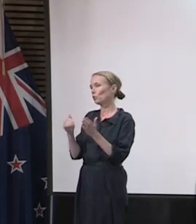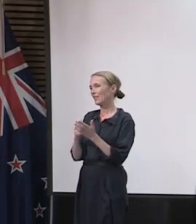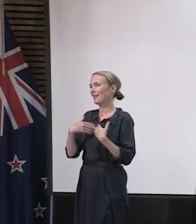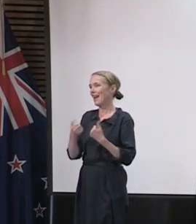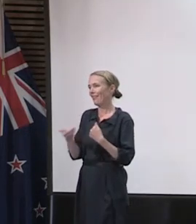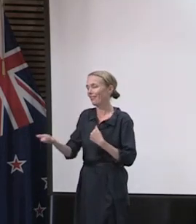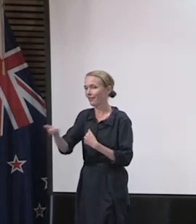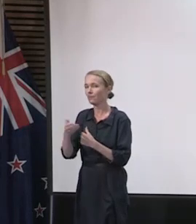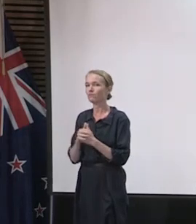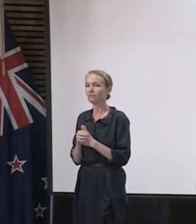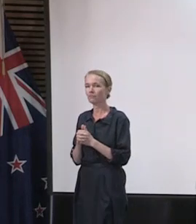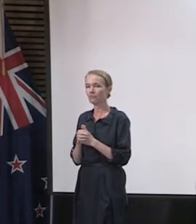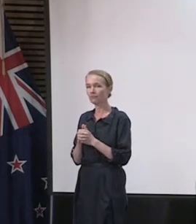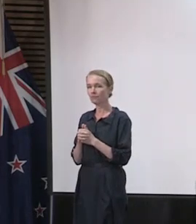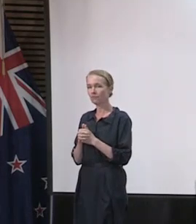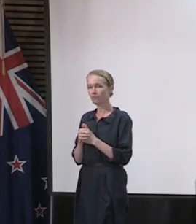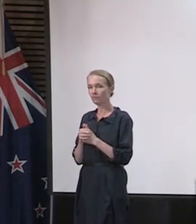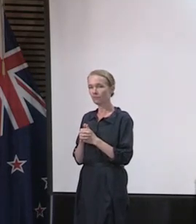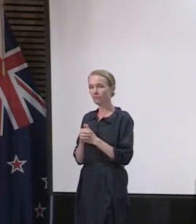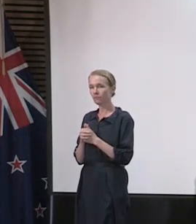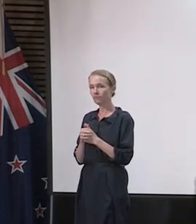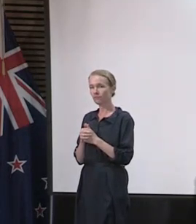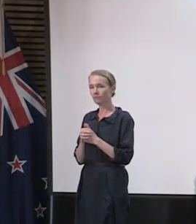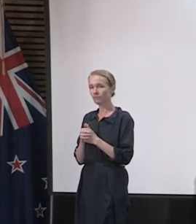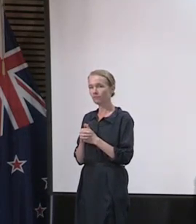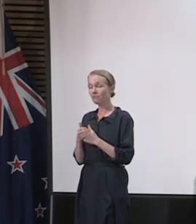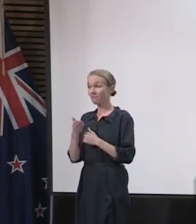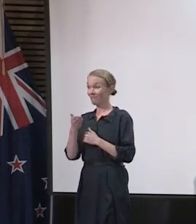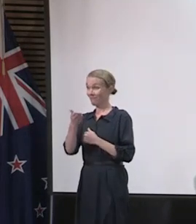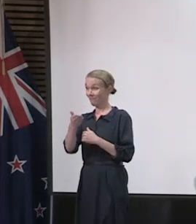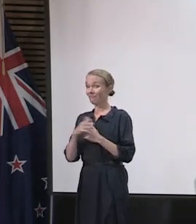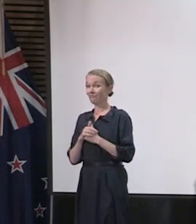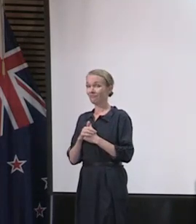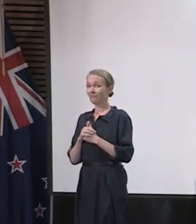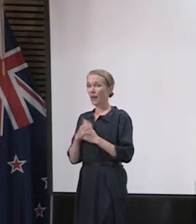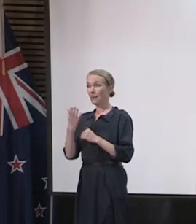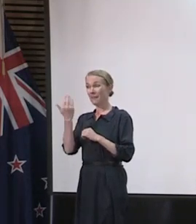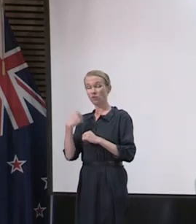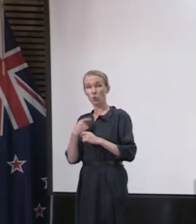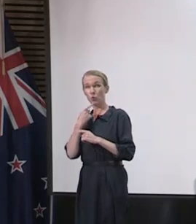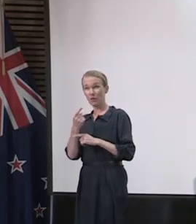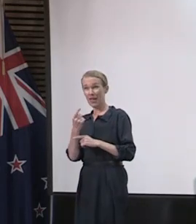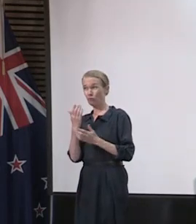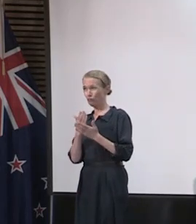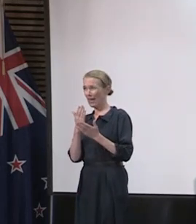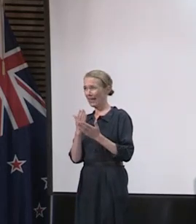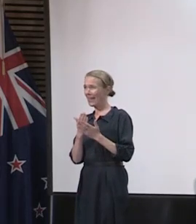must maintain protection, because there for everyone. Thank you. Predicated on consistency.